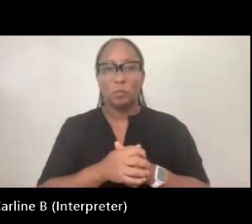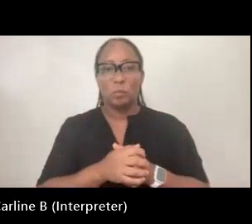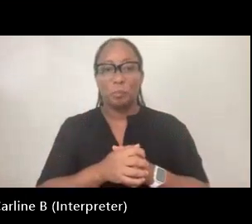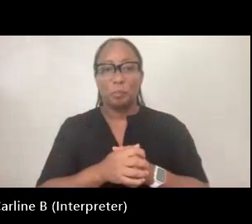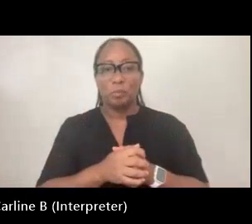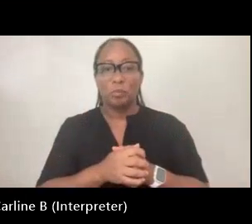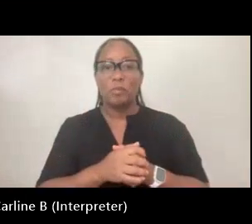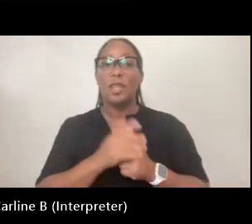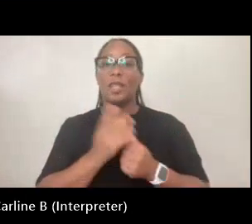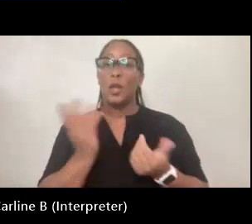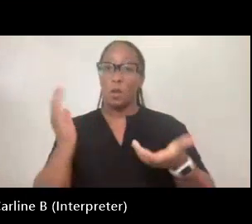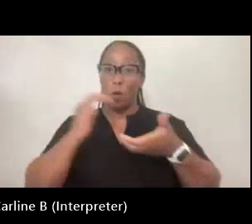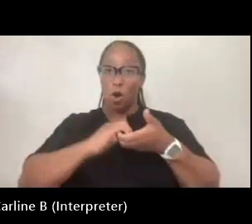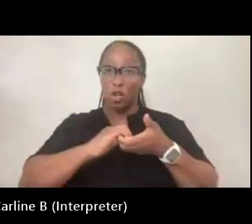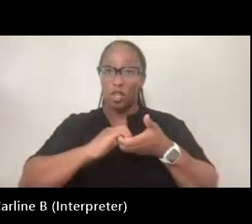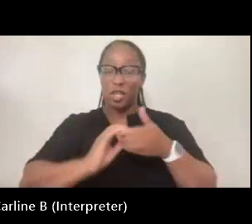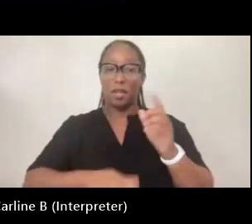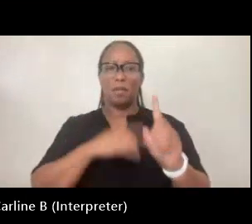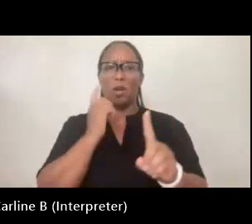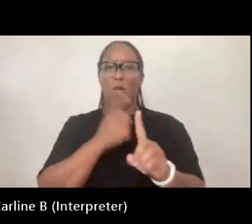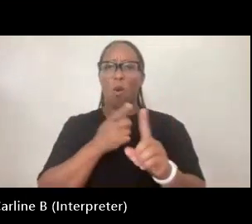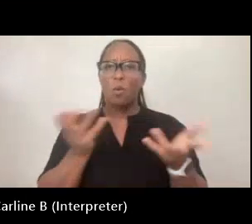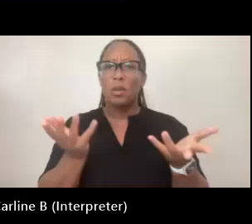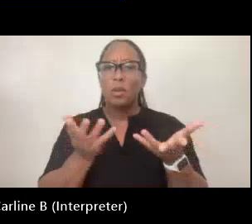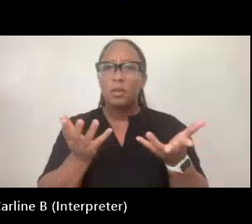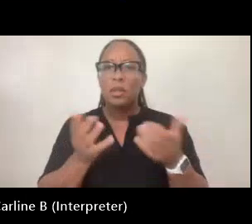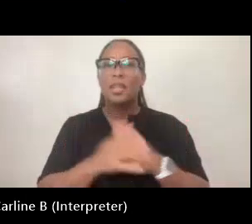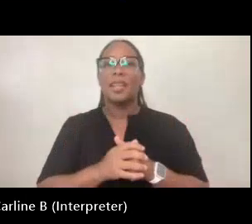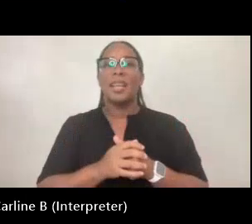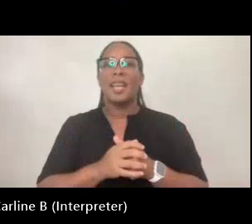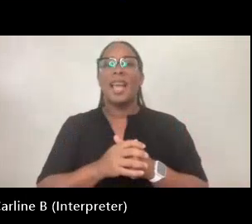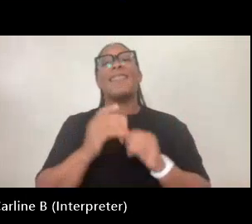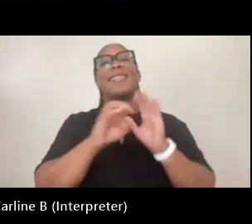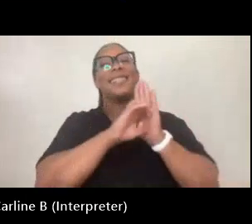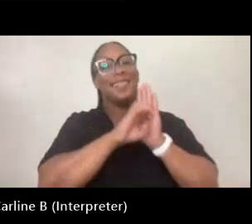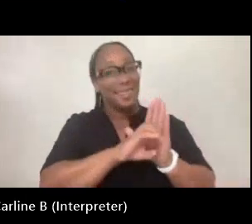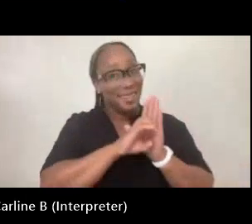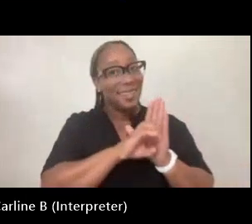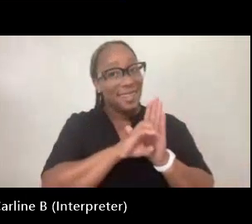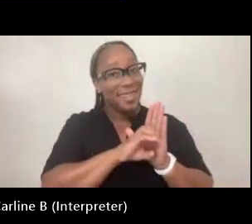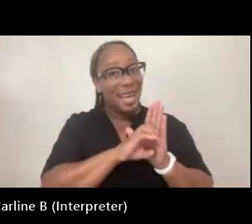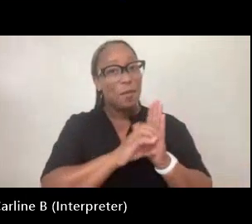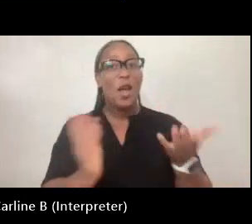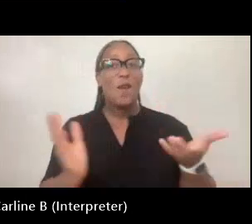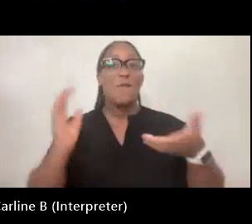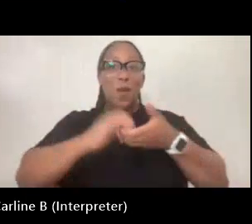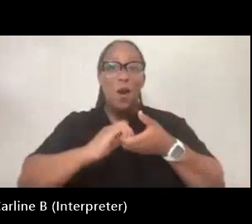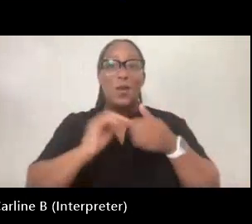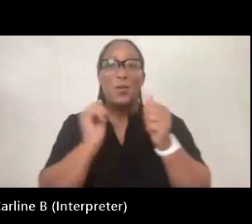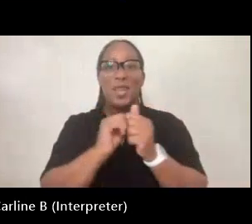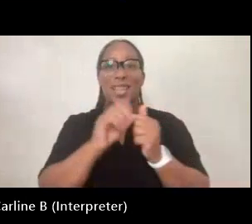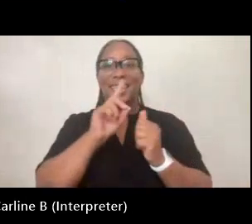So this partnership, the goal of this partnership is to, and this is an example of partnering with the disability community,